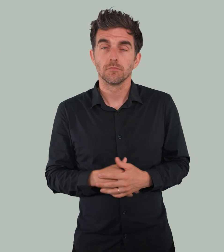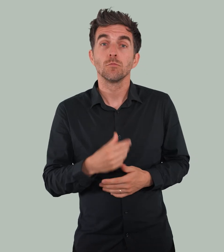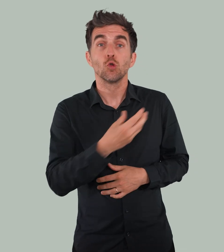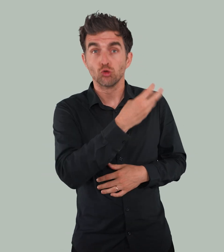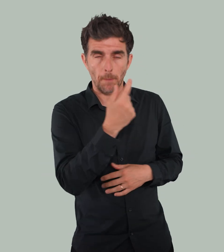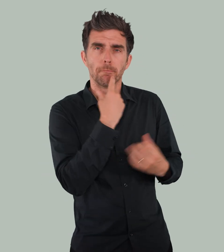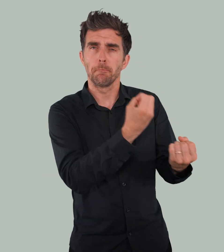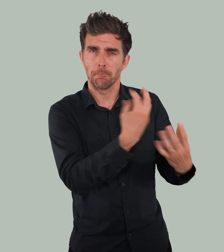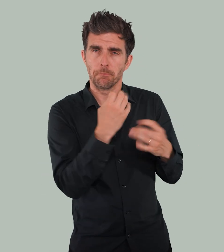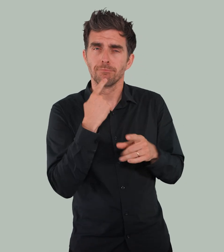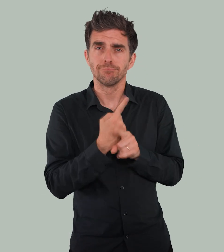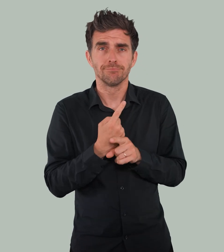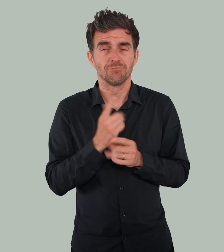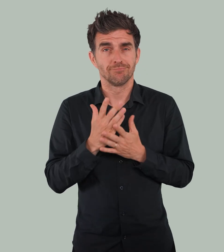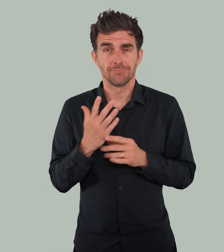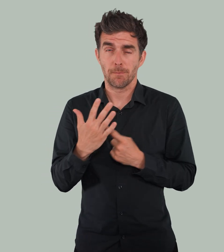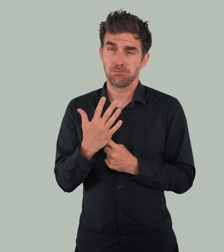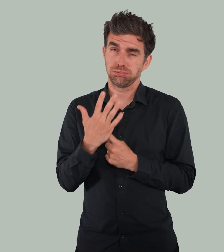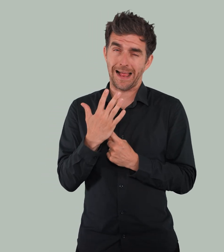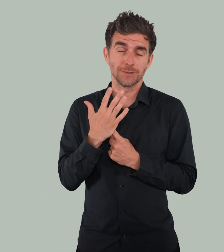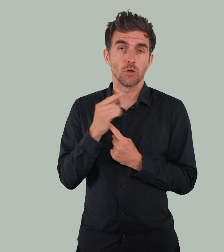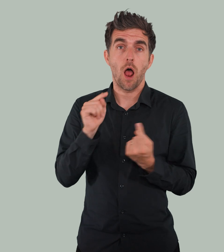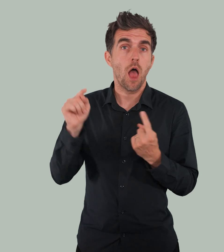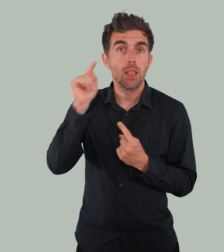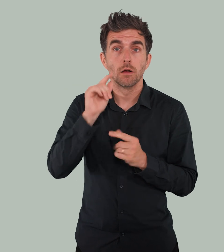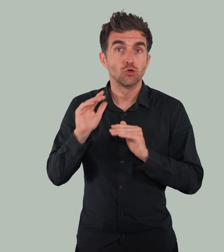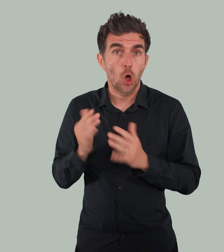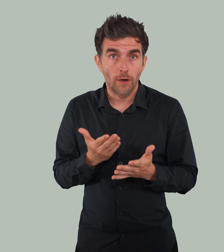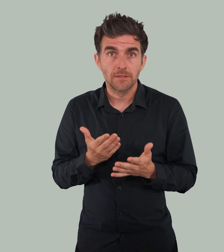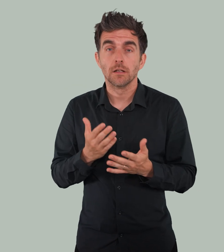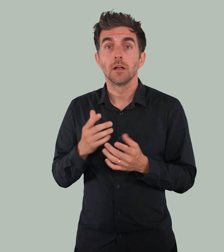Some respondents refer to pressures in other services and the role